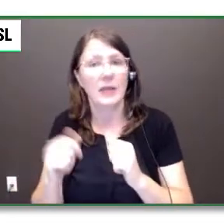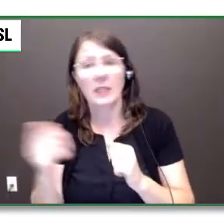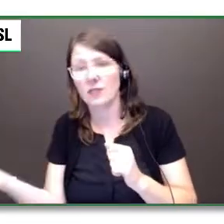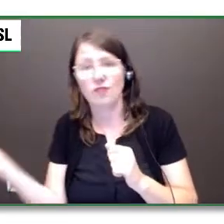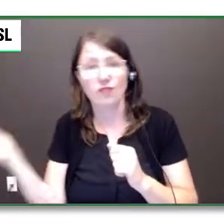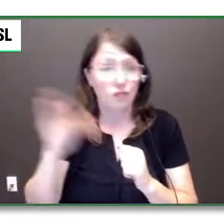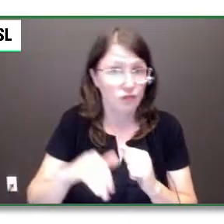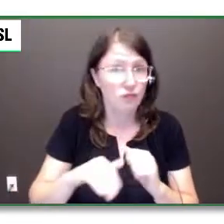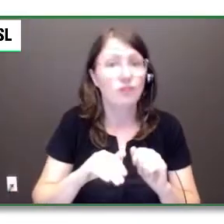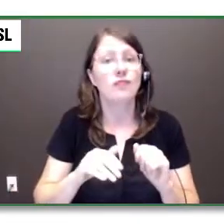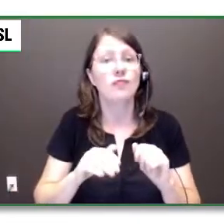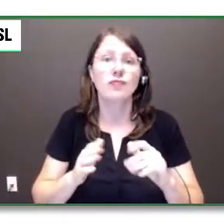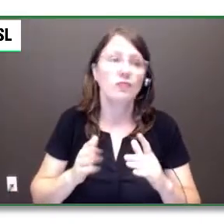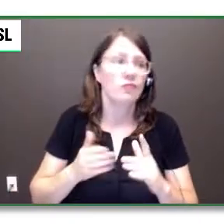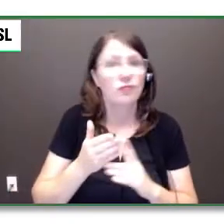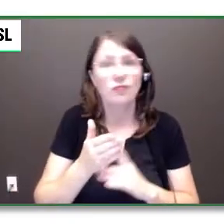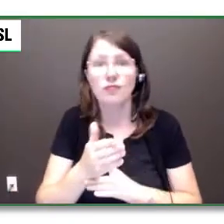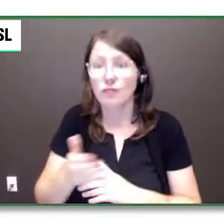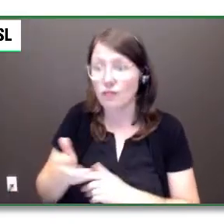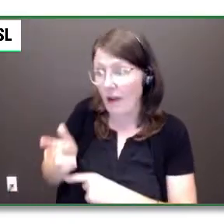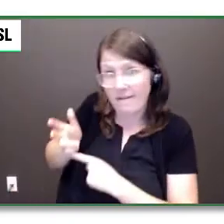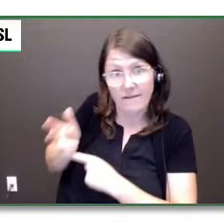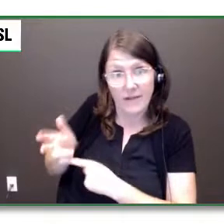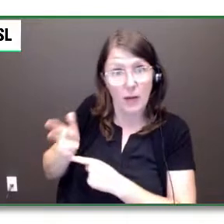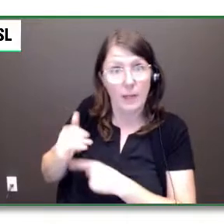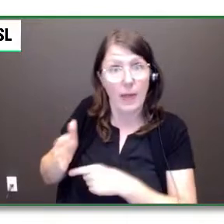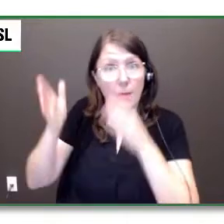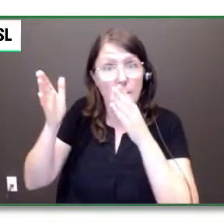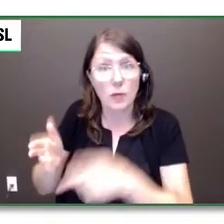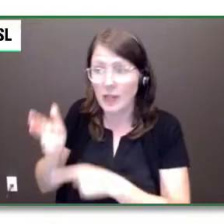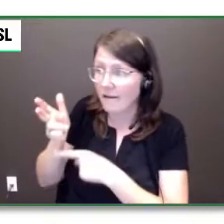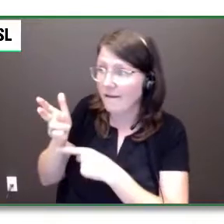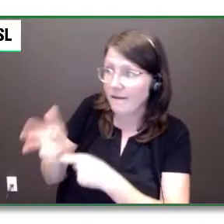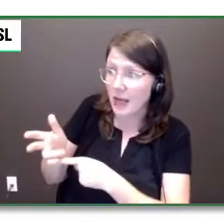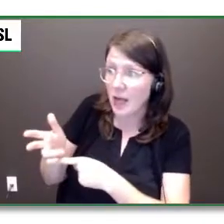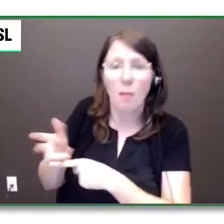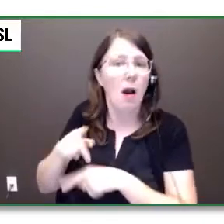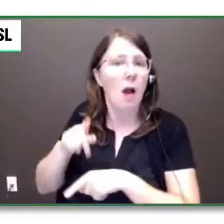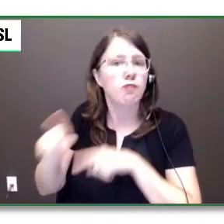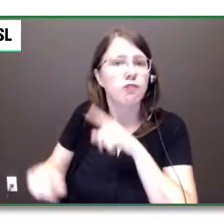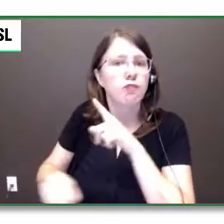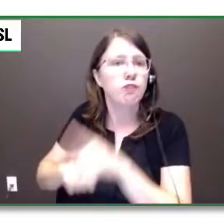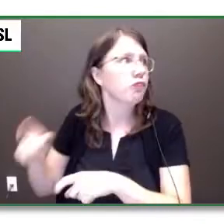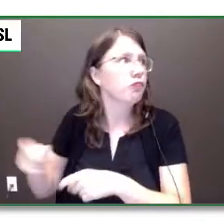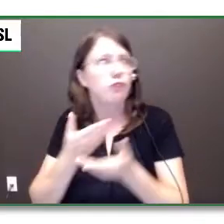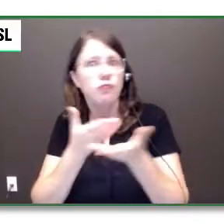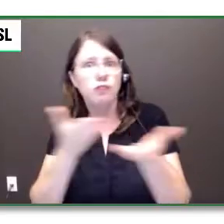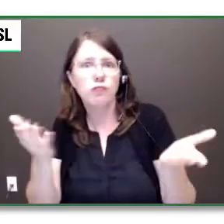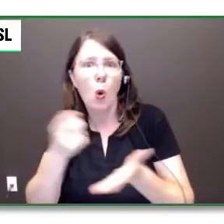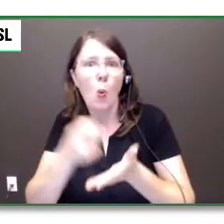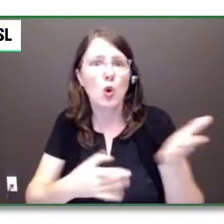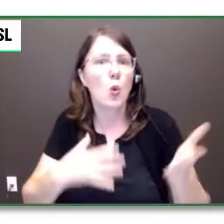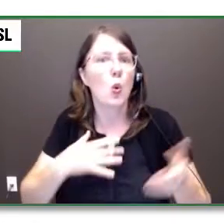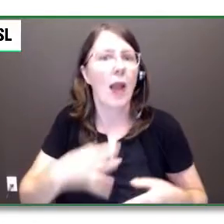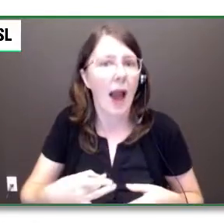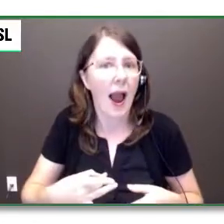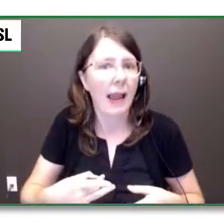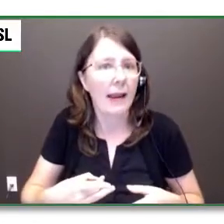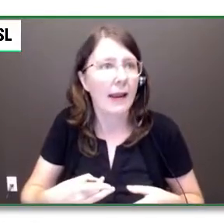questions about you know what is it that they like about the park, what could be changed and really trying to get an idea of